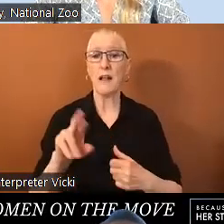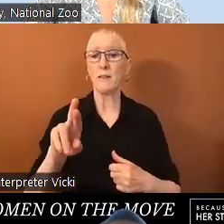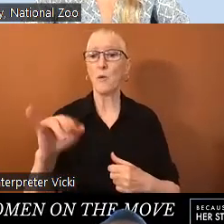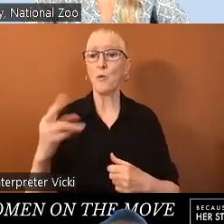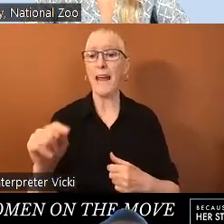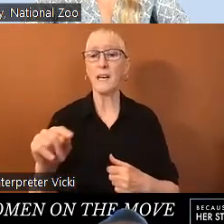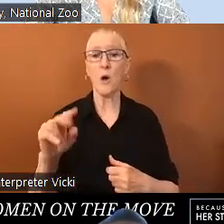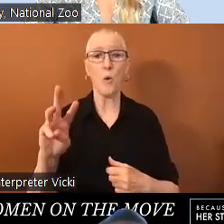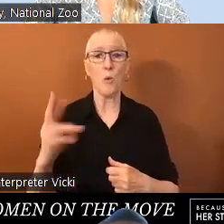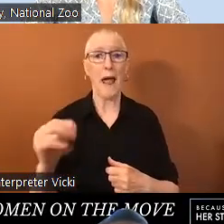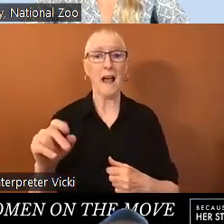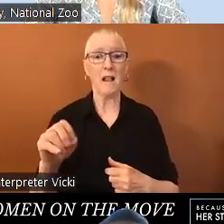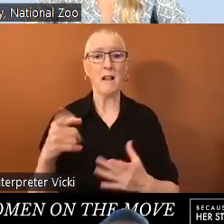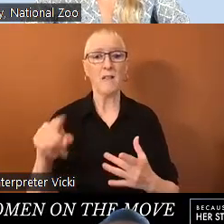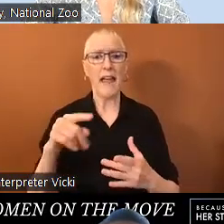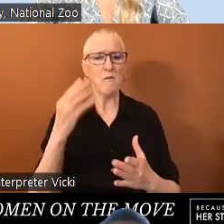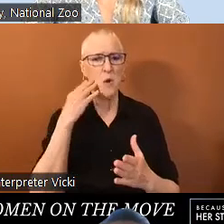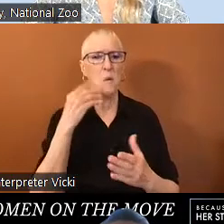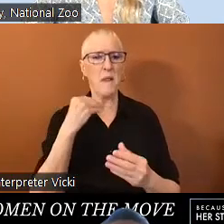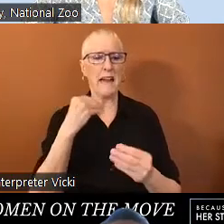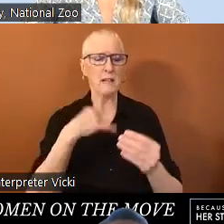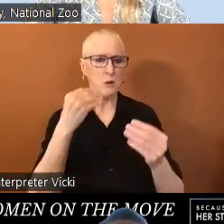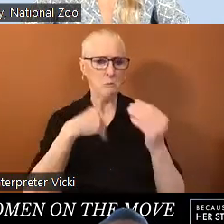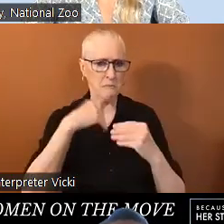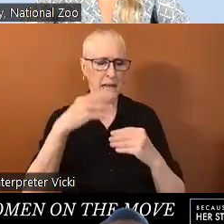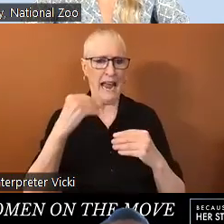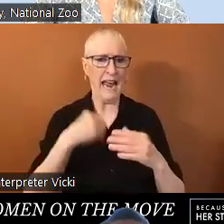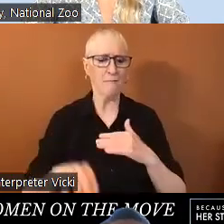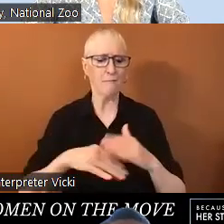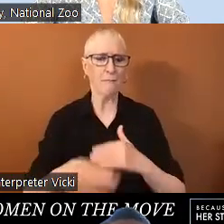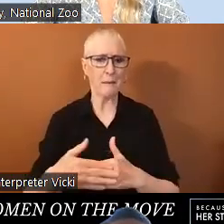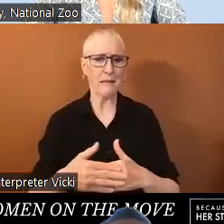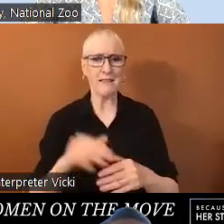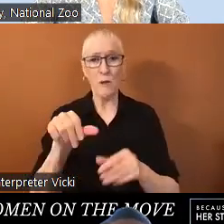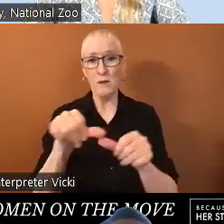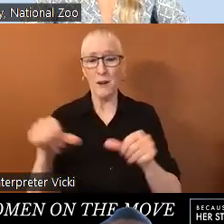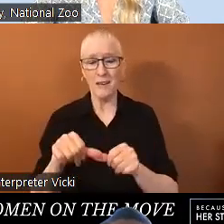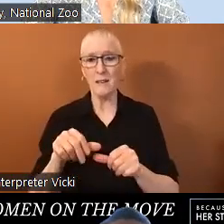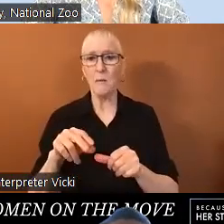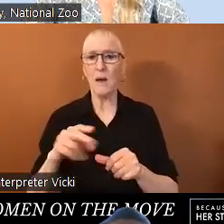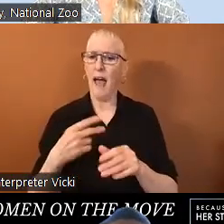are known to seasonally feed and calve in these areas boats must slow down to reduce the risk of